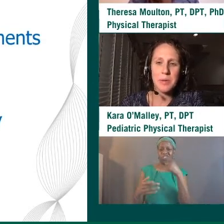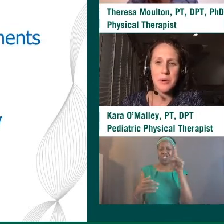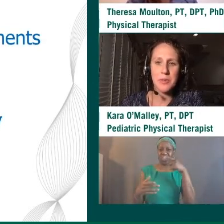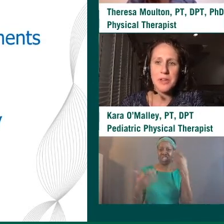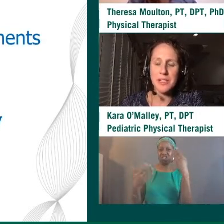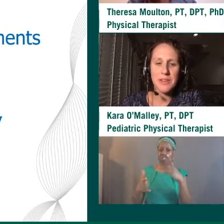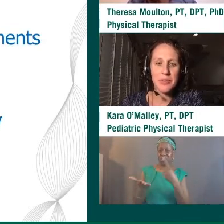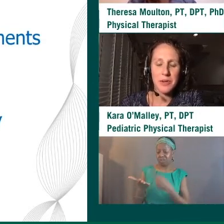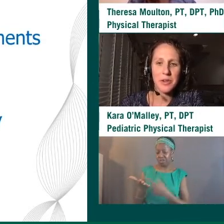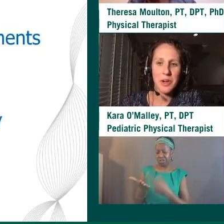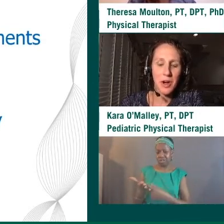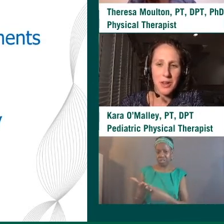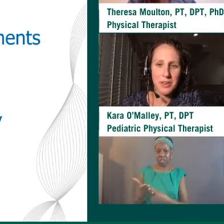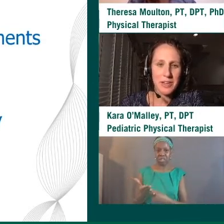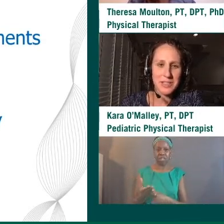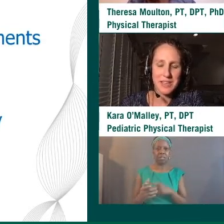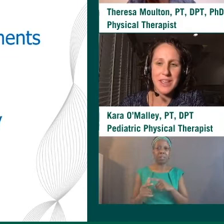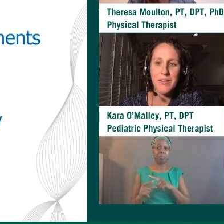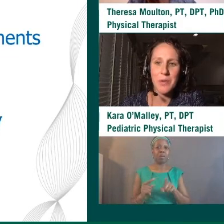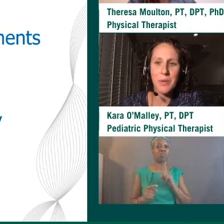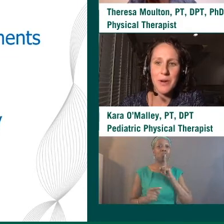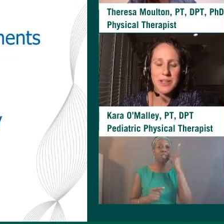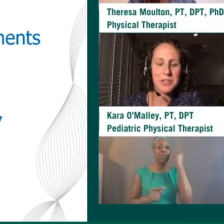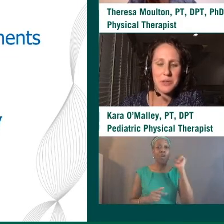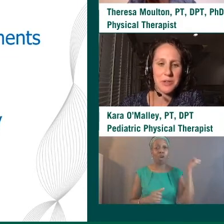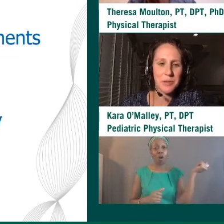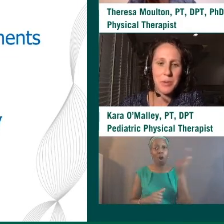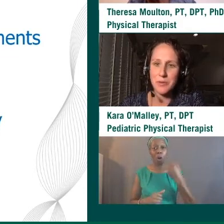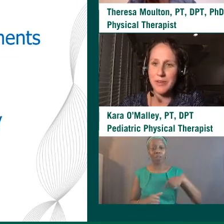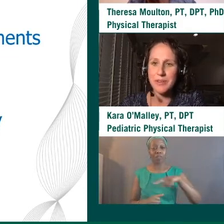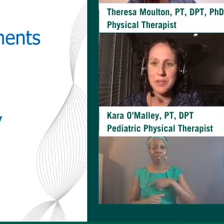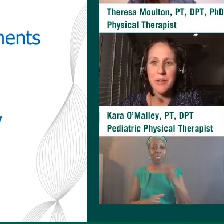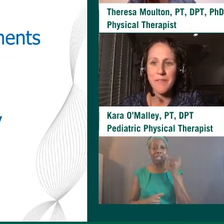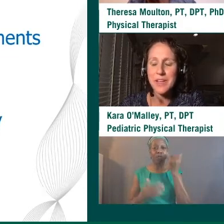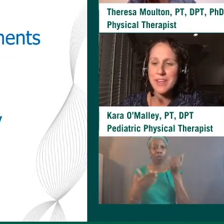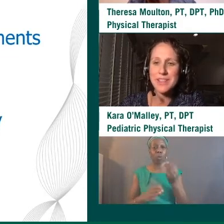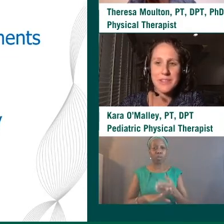But really for all of us, if we want to improve our physical fitness,